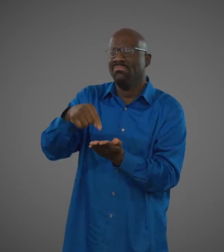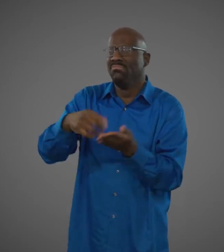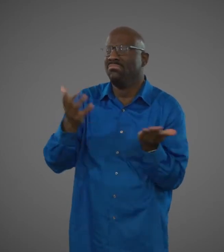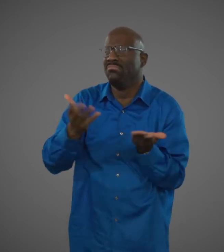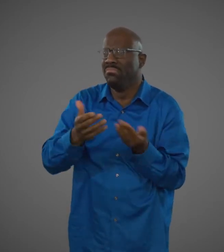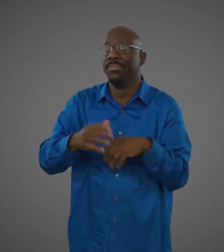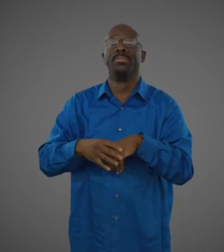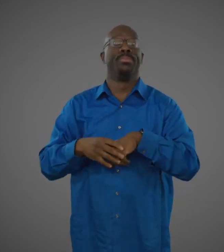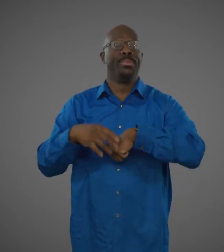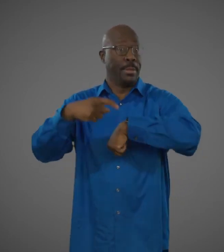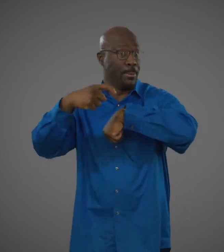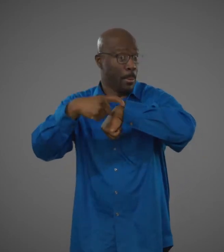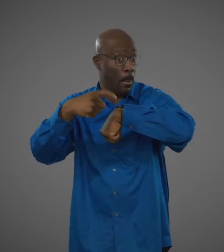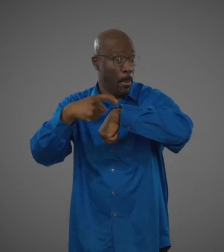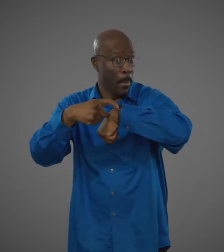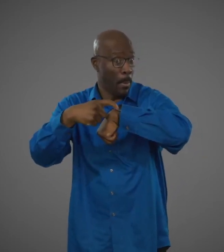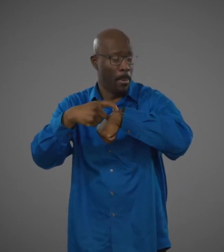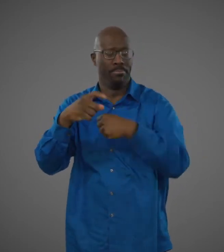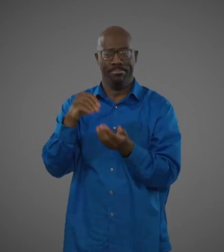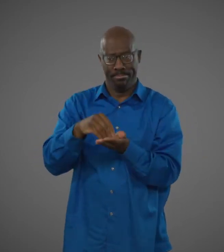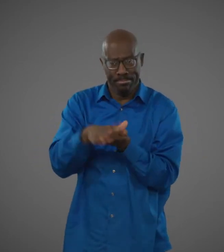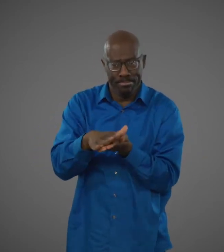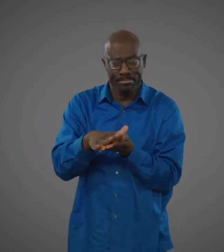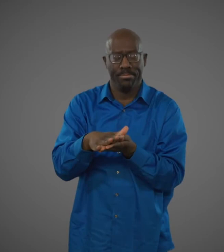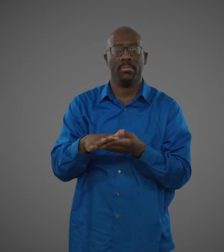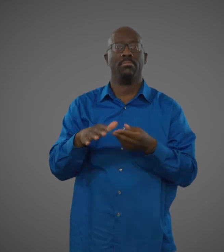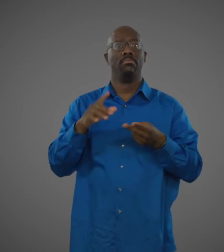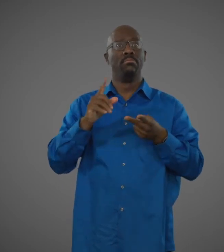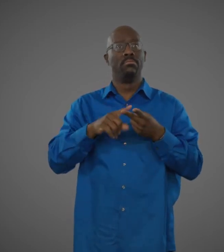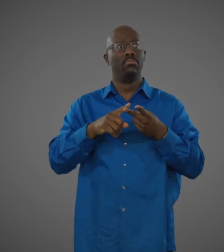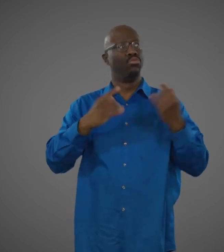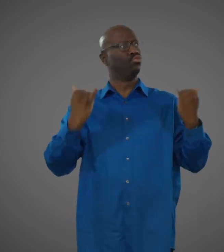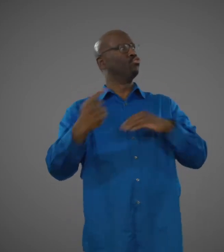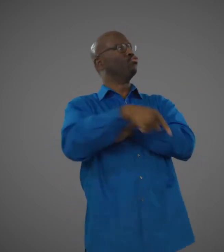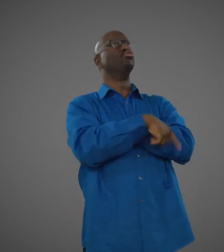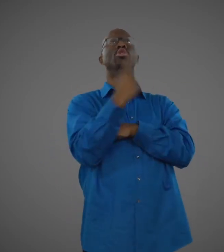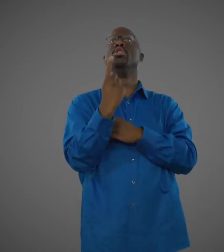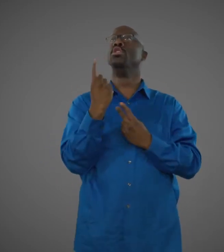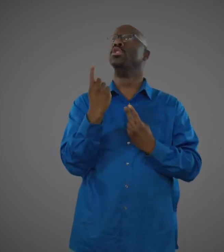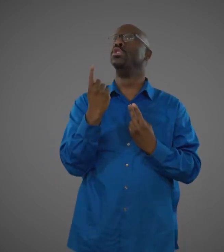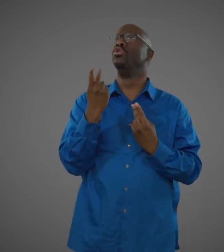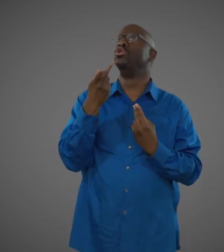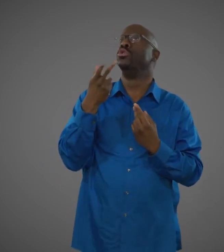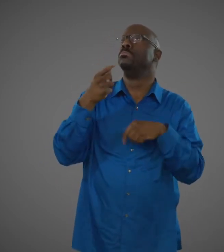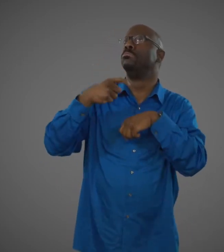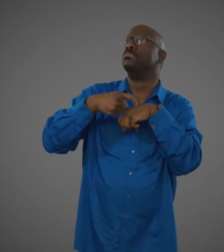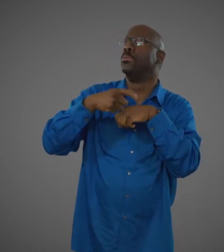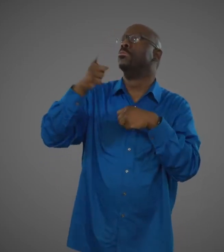down the time and date that it happened,